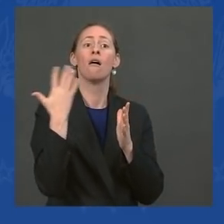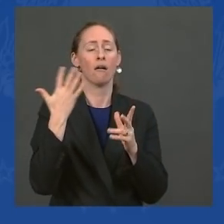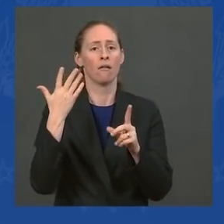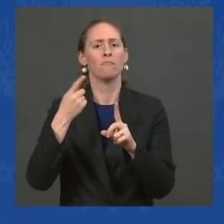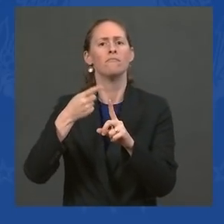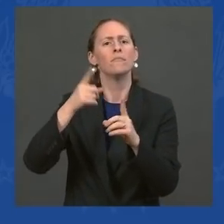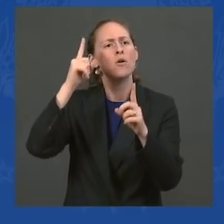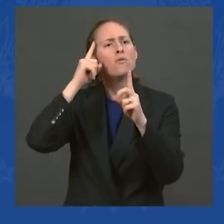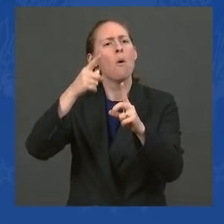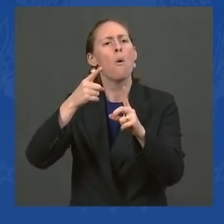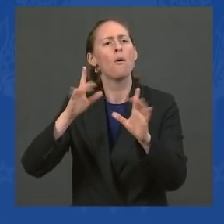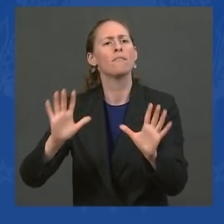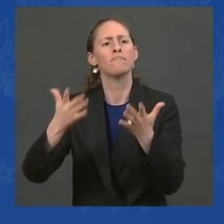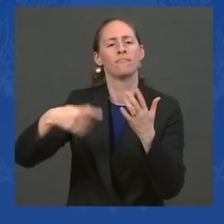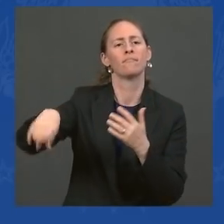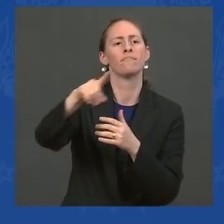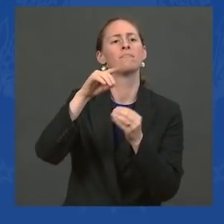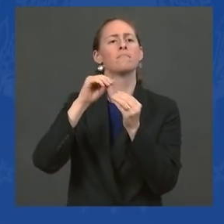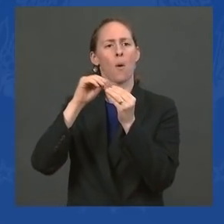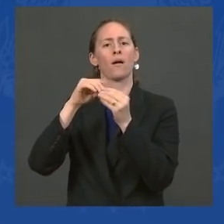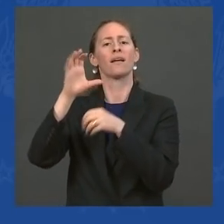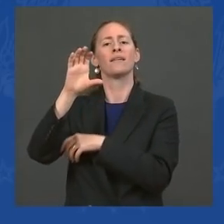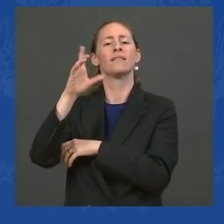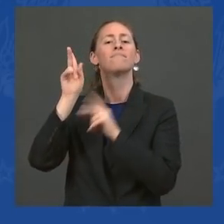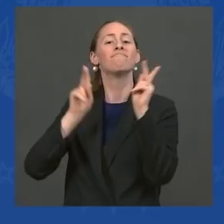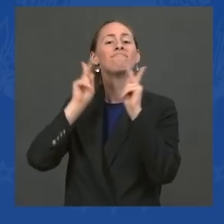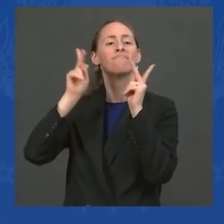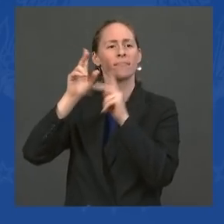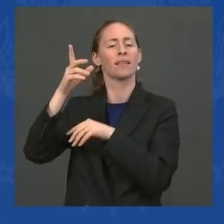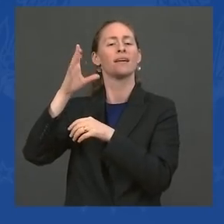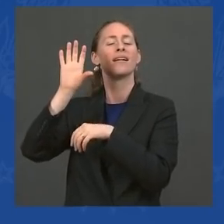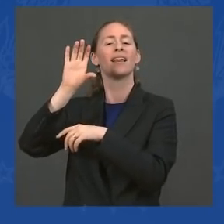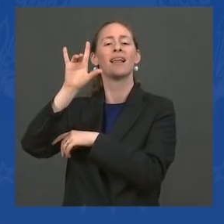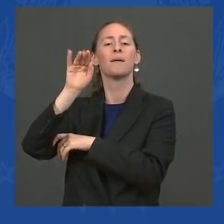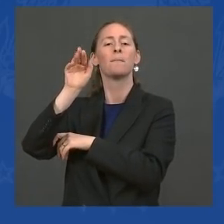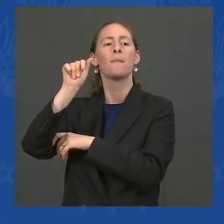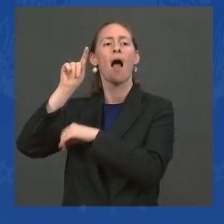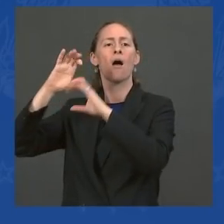which will partner with our unions in putting to work a new generation